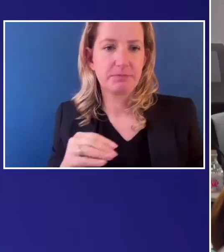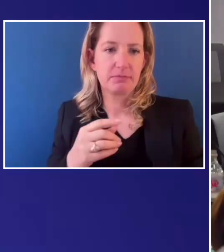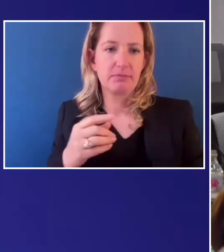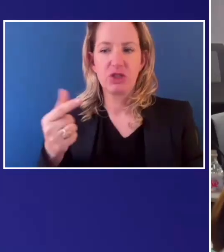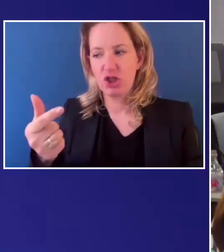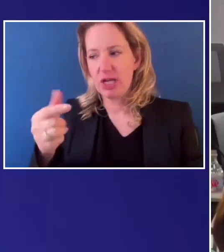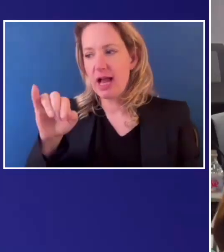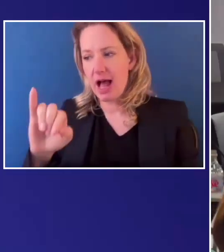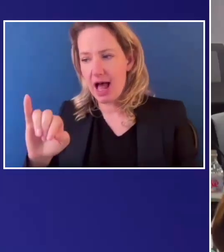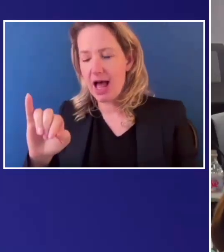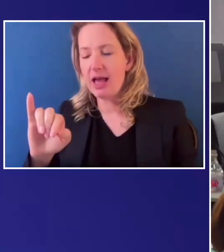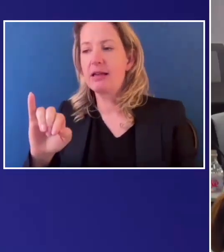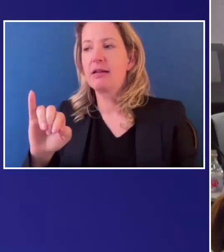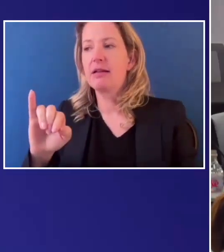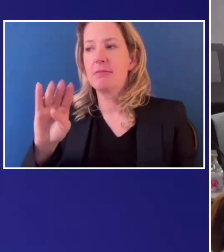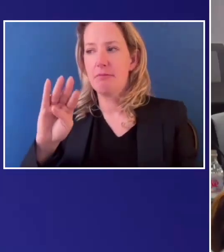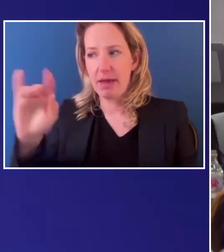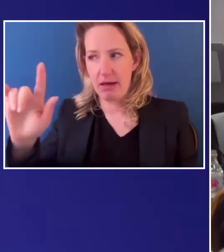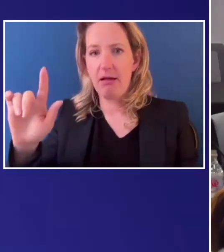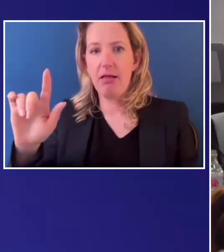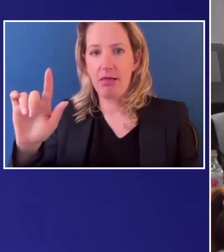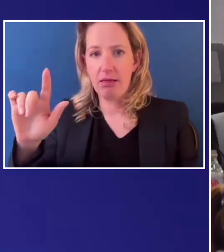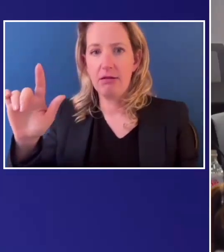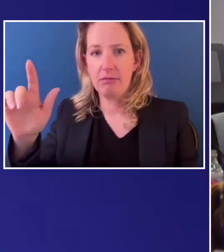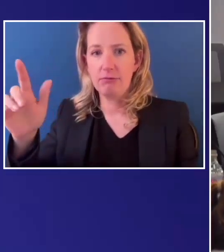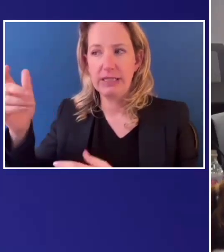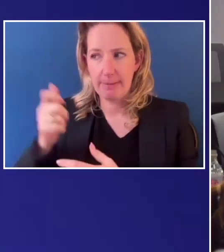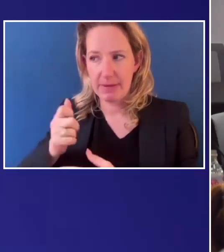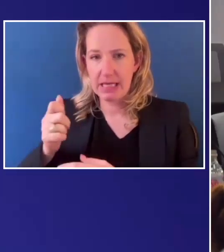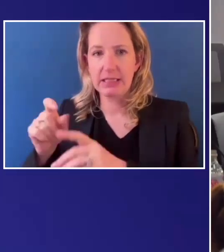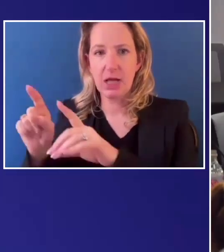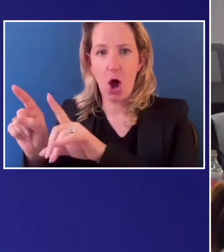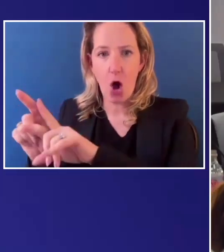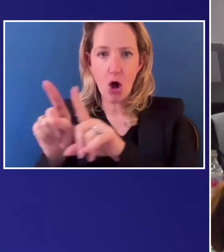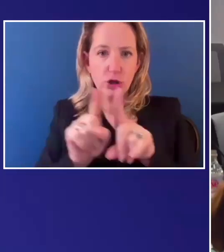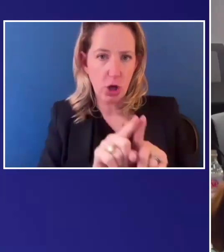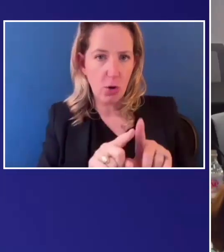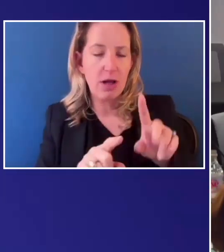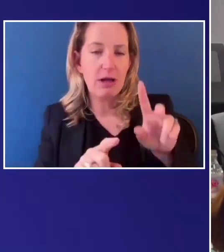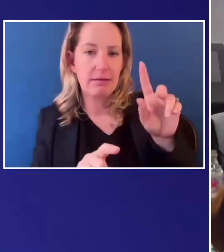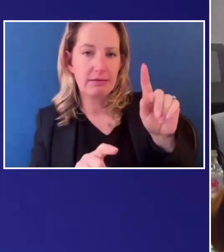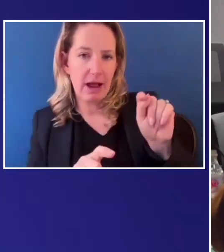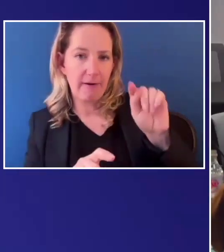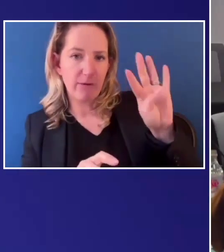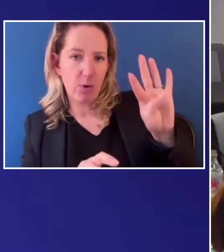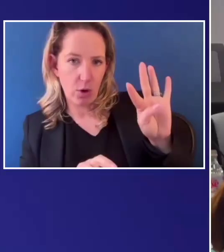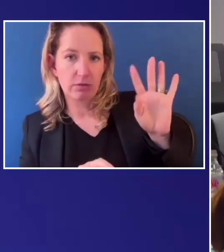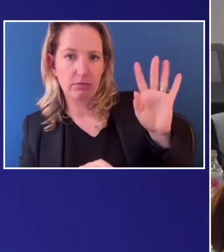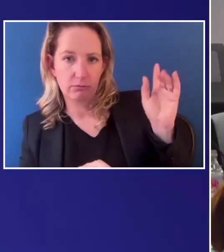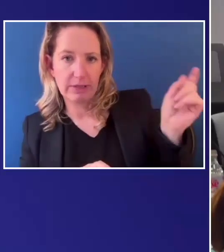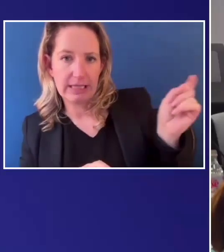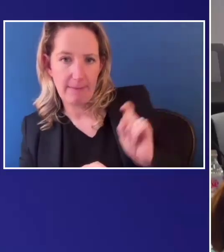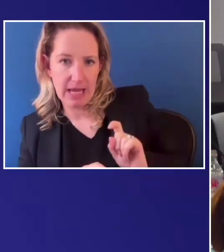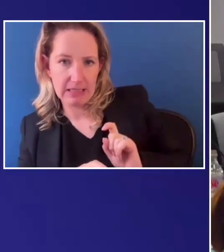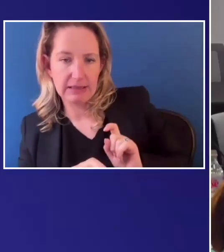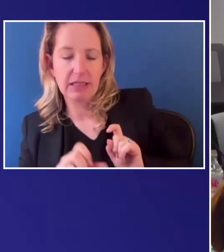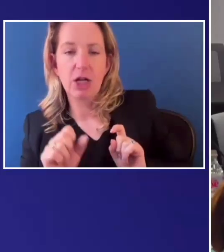recipients who are also Title IV recipients. And so I think that gives you a fairly good indication.